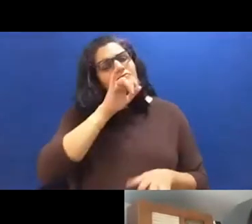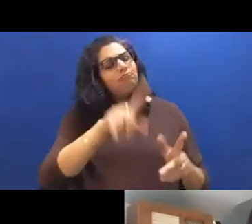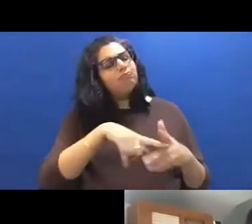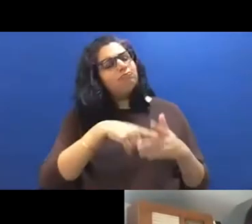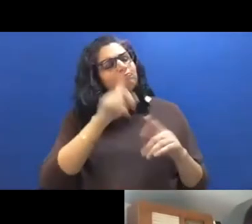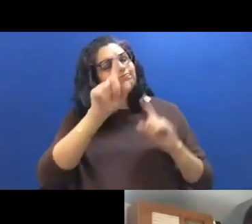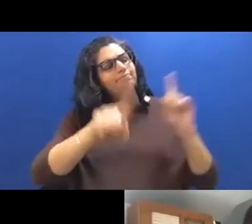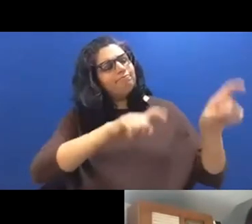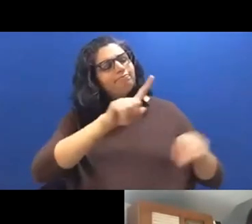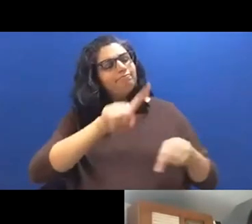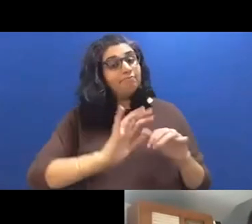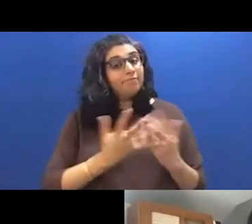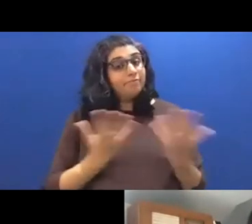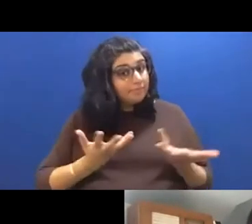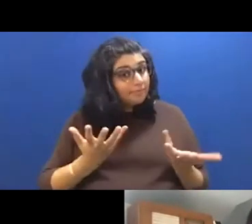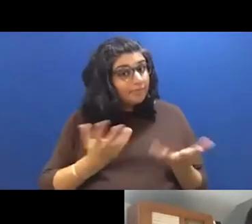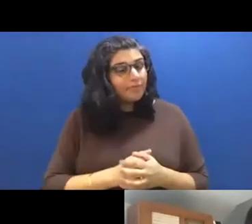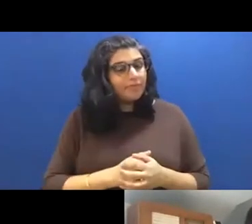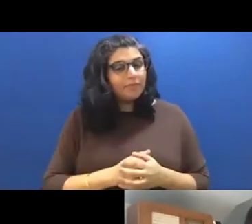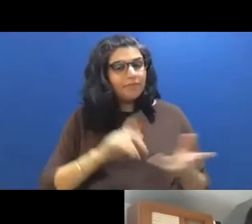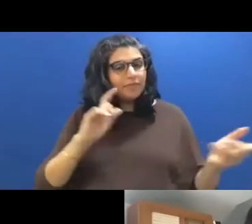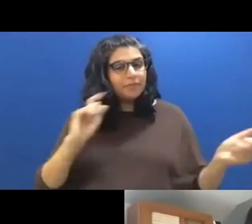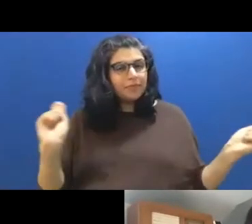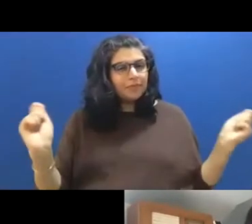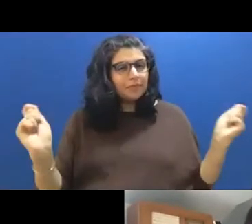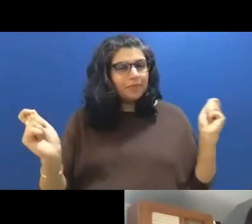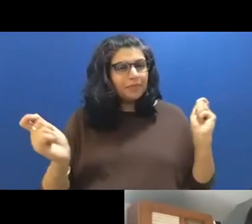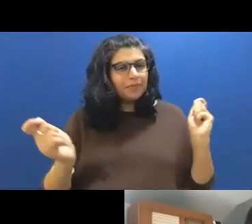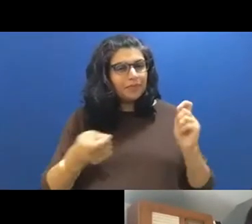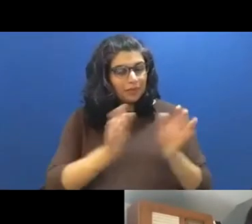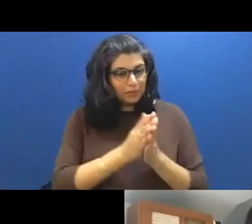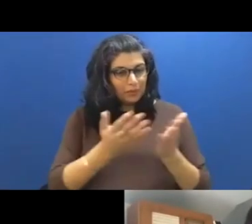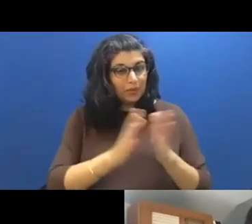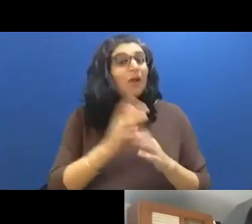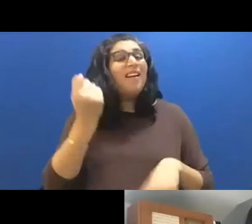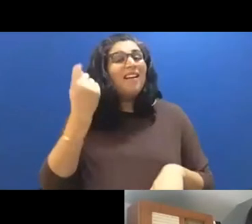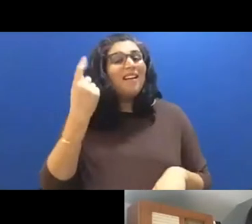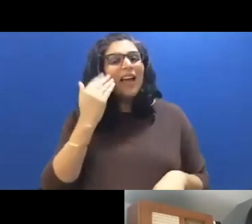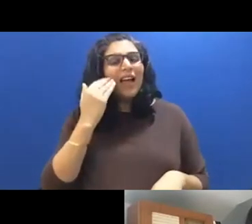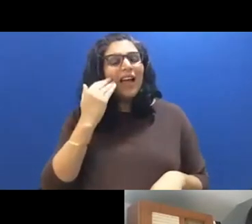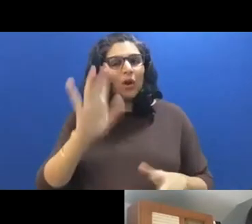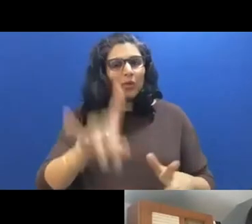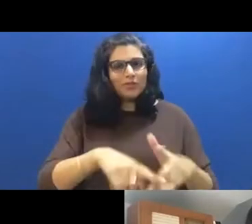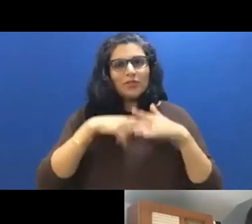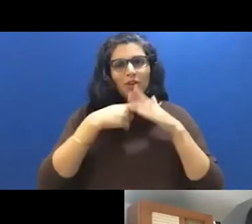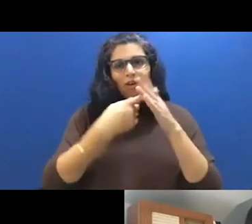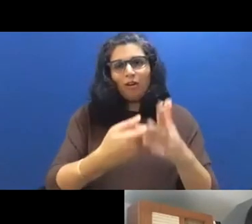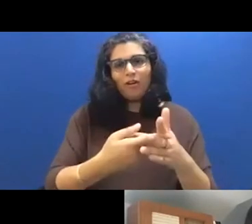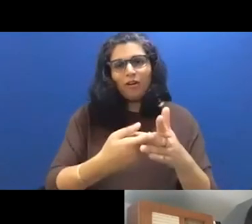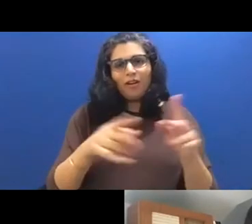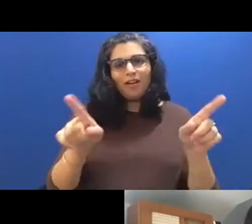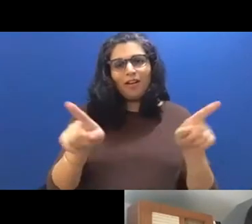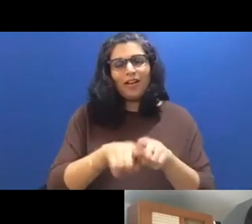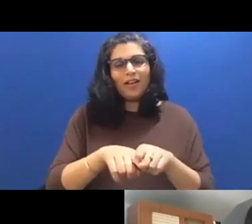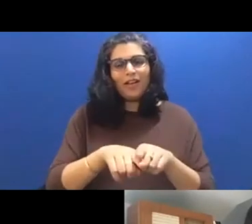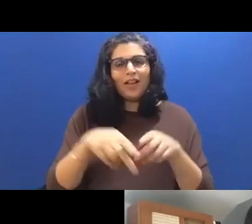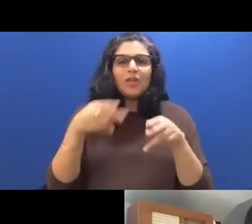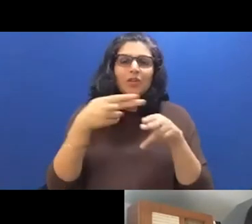about the evolution of this book because I know it began as a link to short story collection.